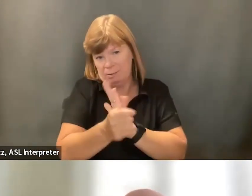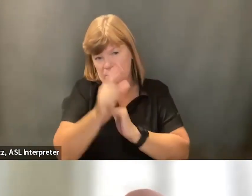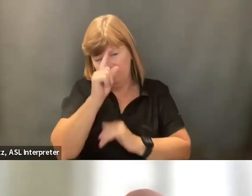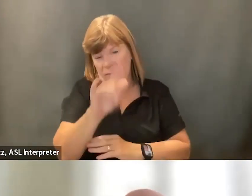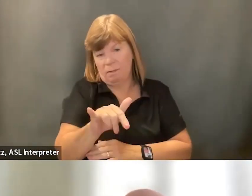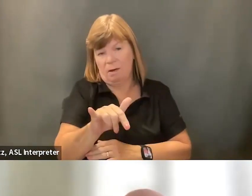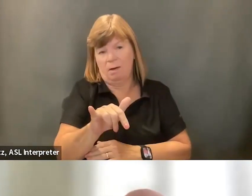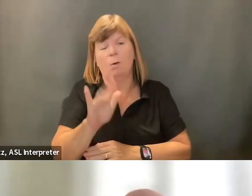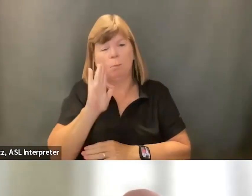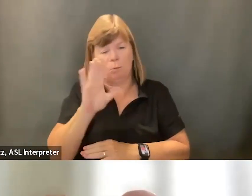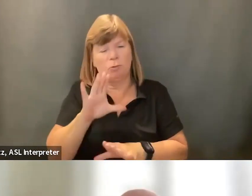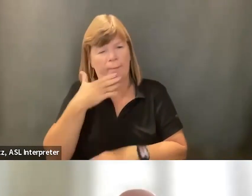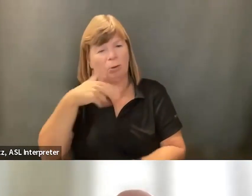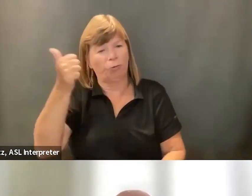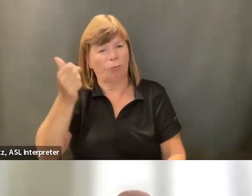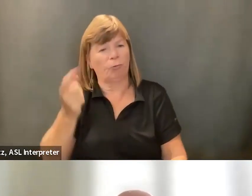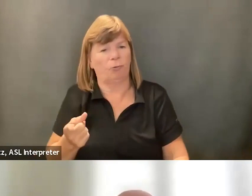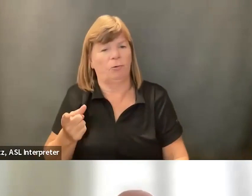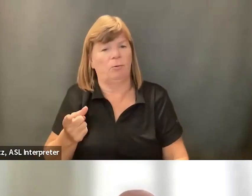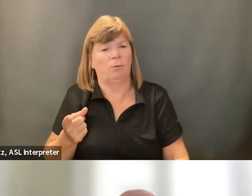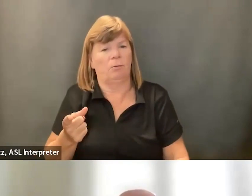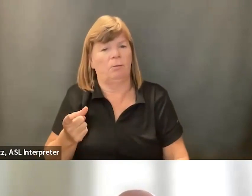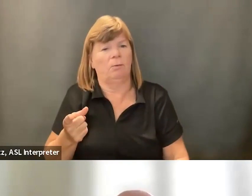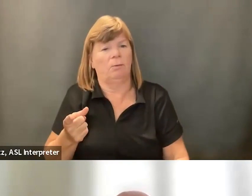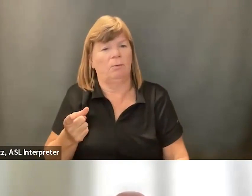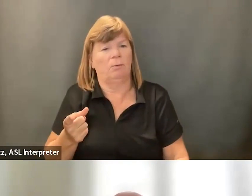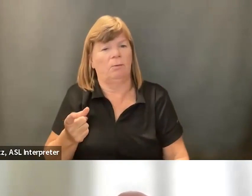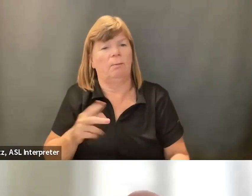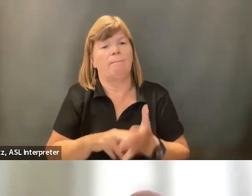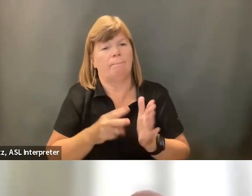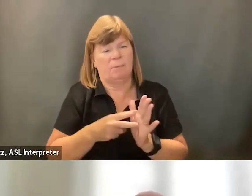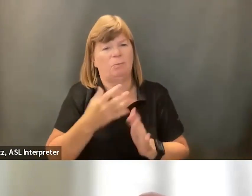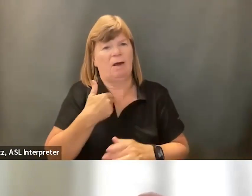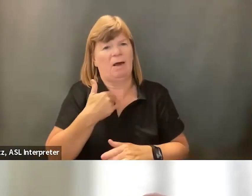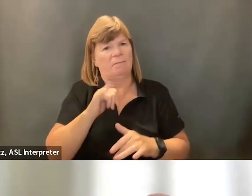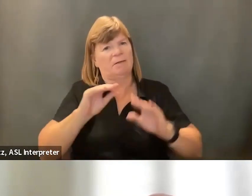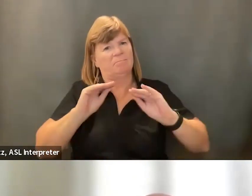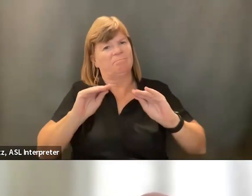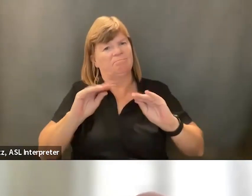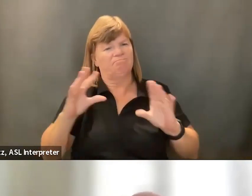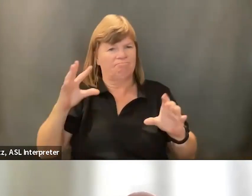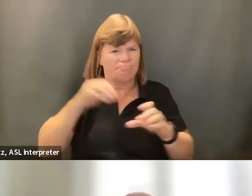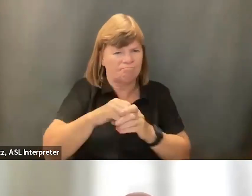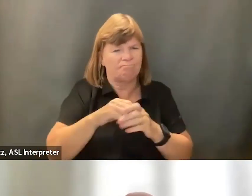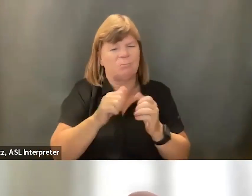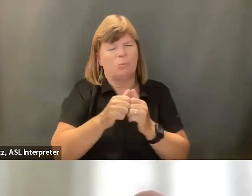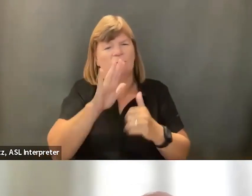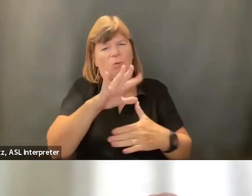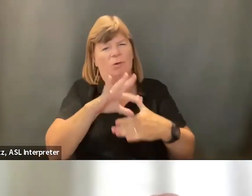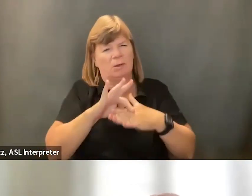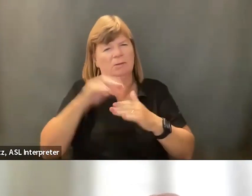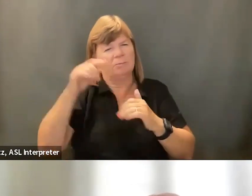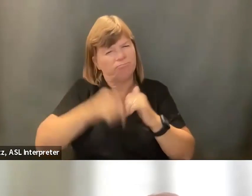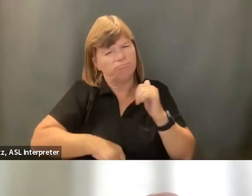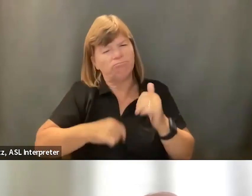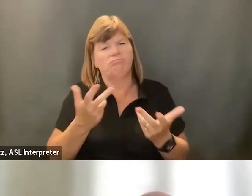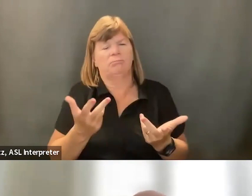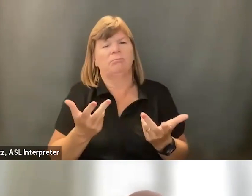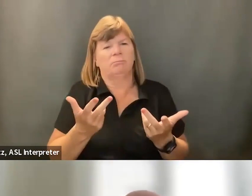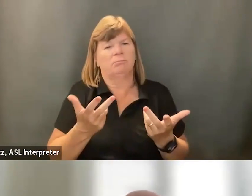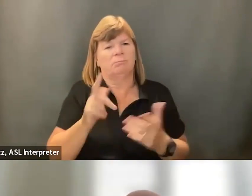going to do better than we would get instruction that's in a content-rich you know literacy program